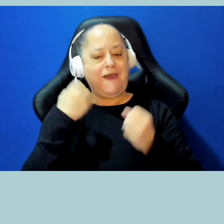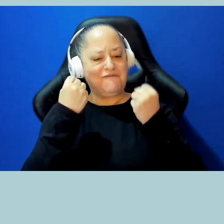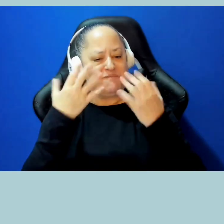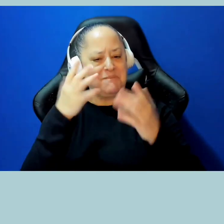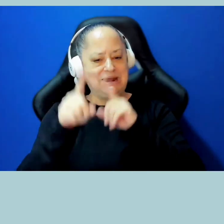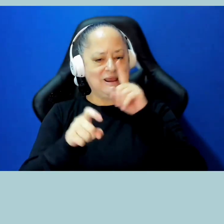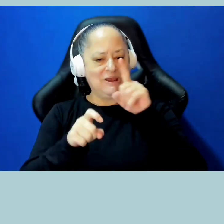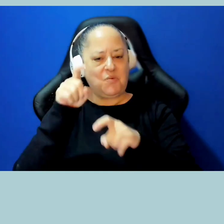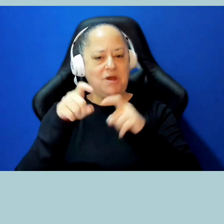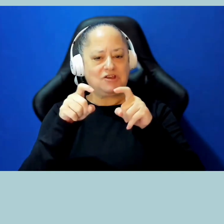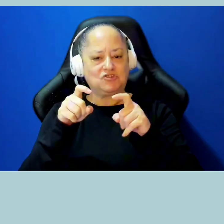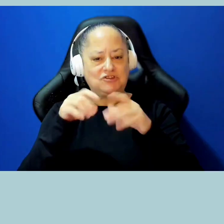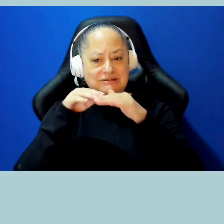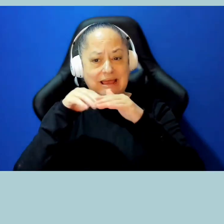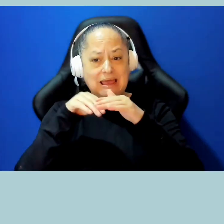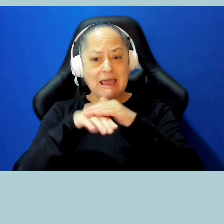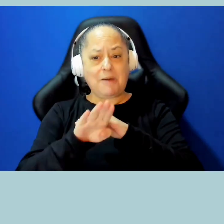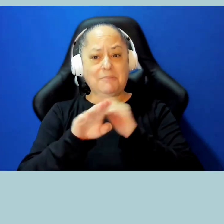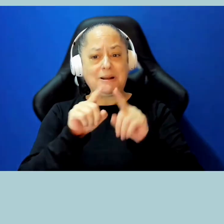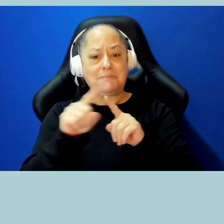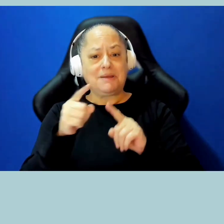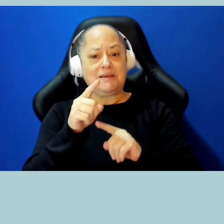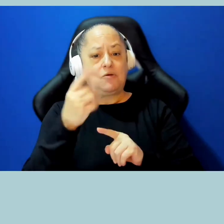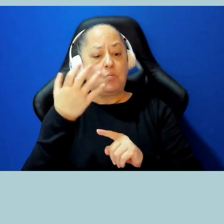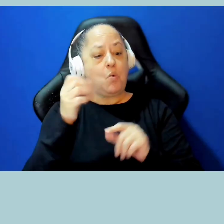in but if you want to continue adding questions